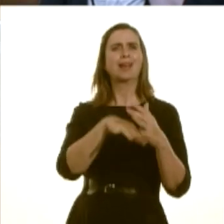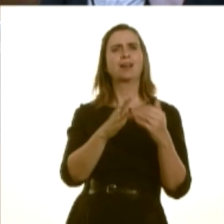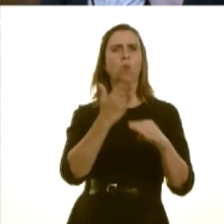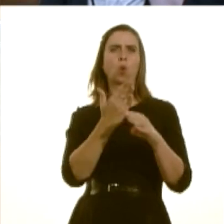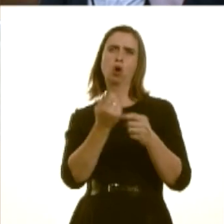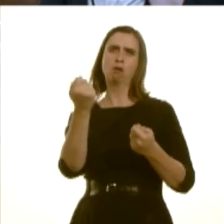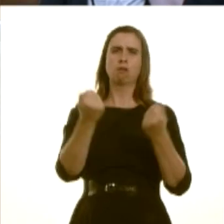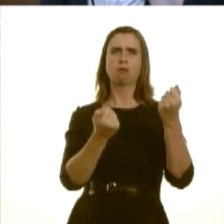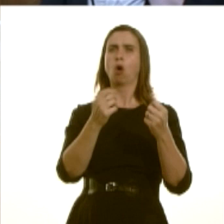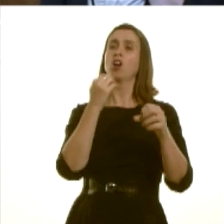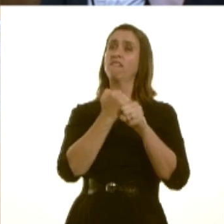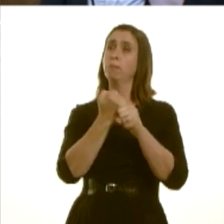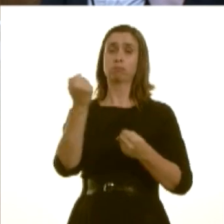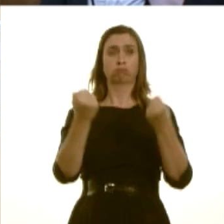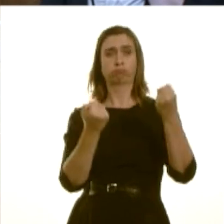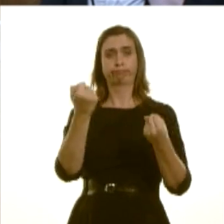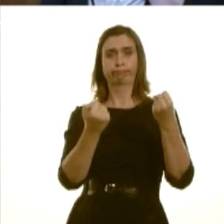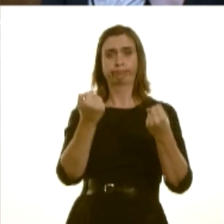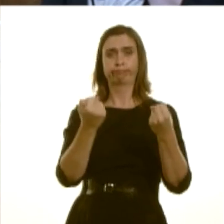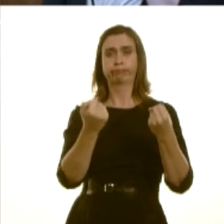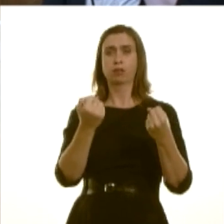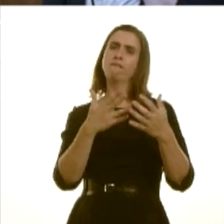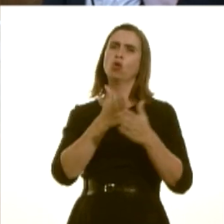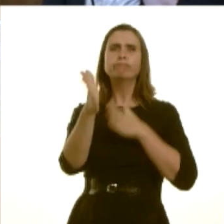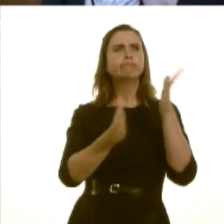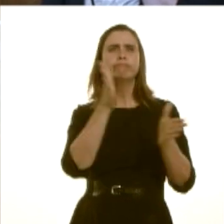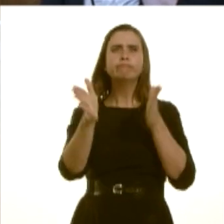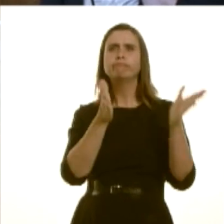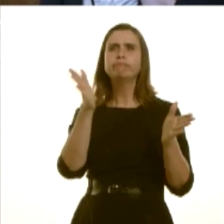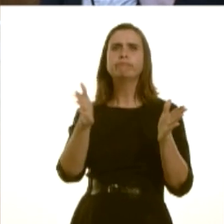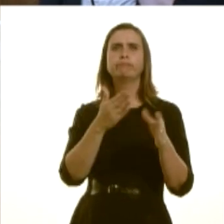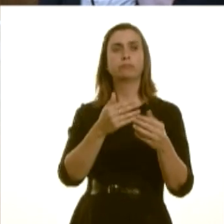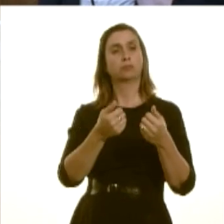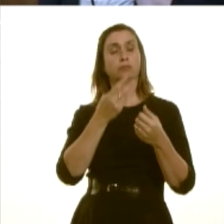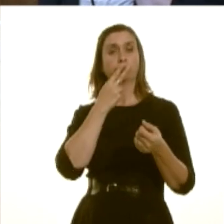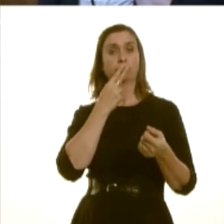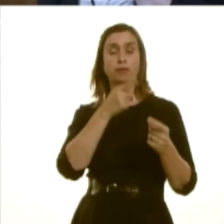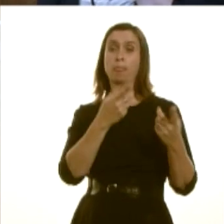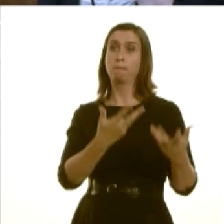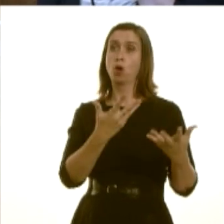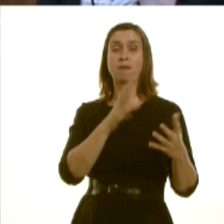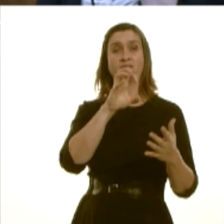while this is out to consultation, that is the proposed level at the moment. I can say